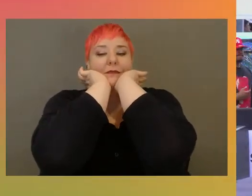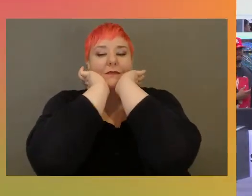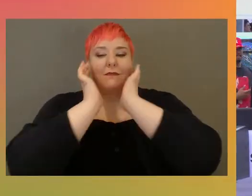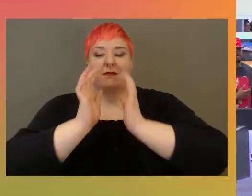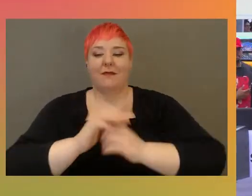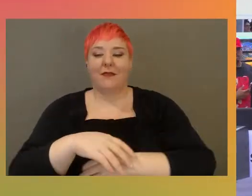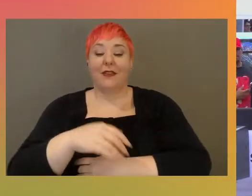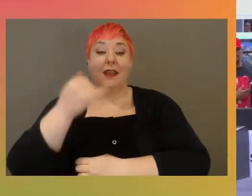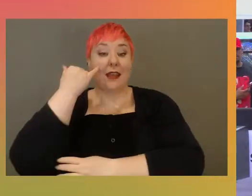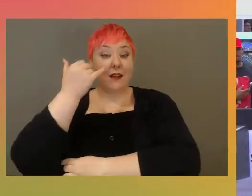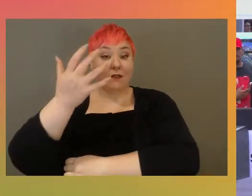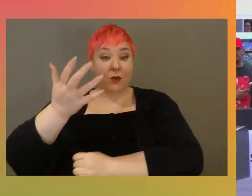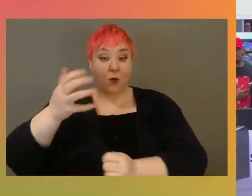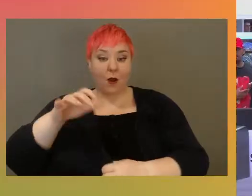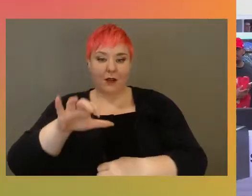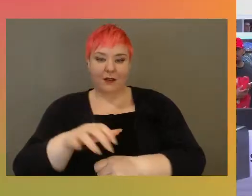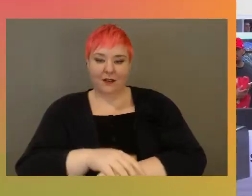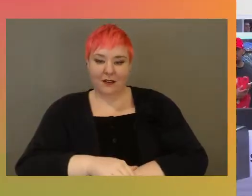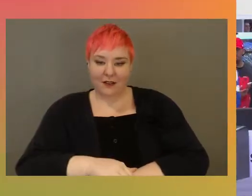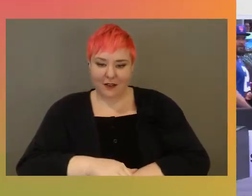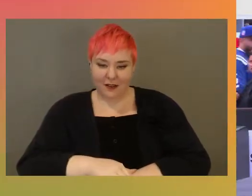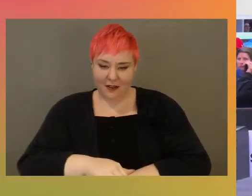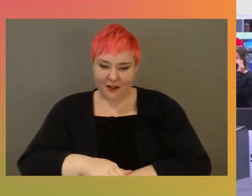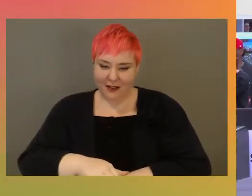WALK THE ELBOWS A LITTLE